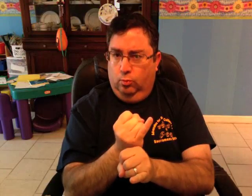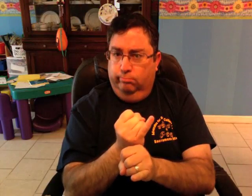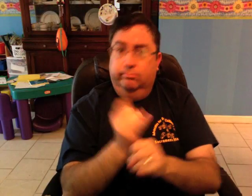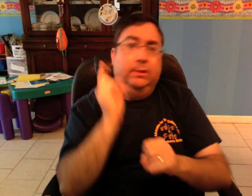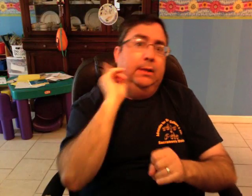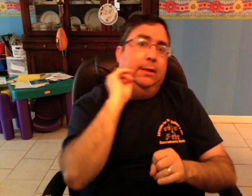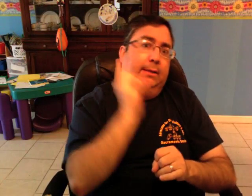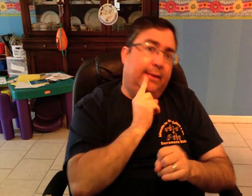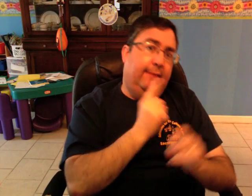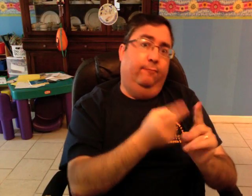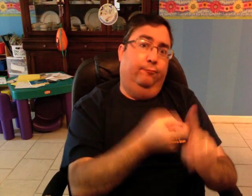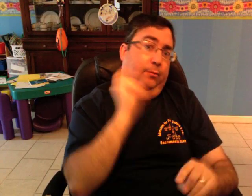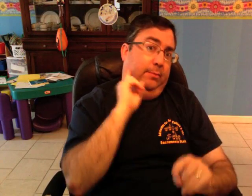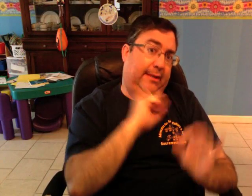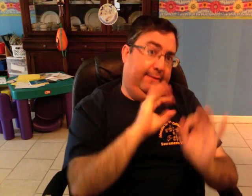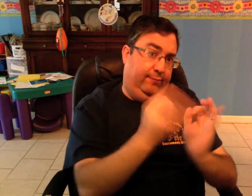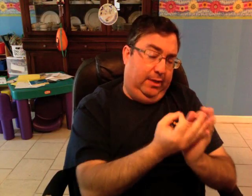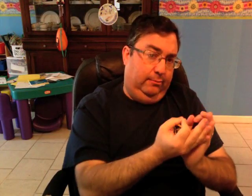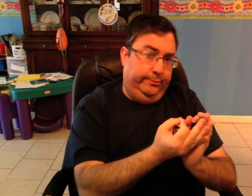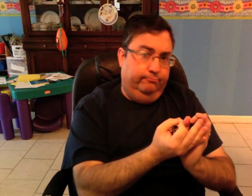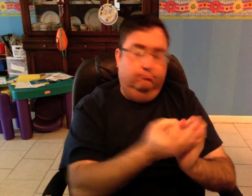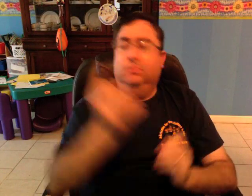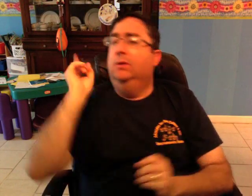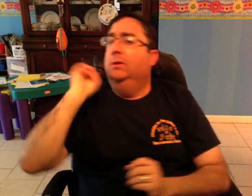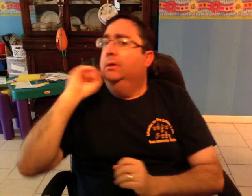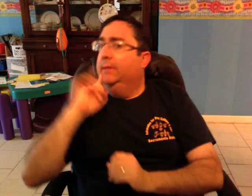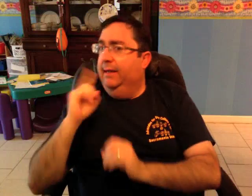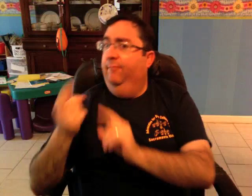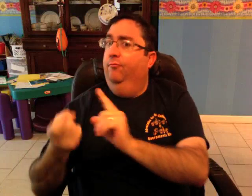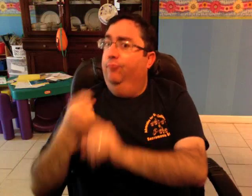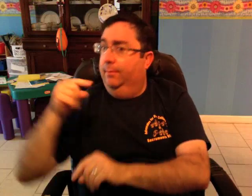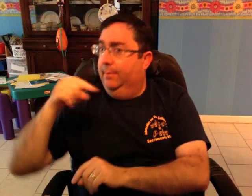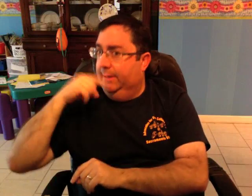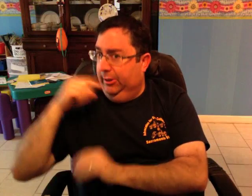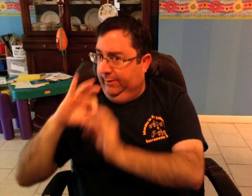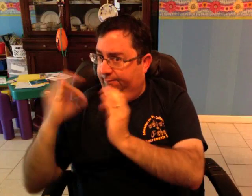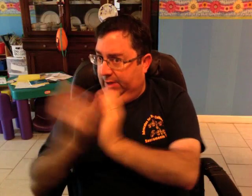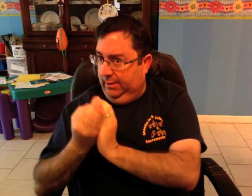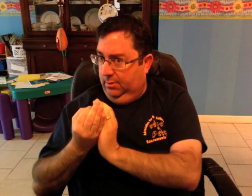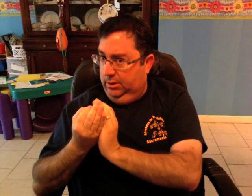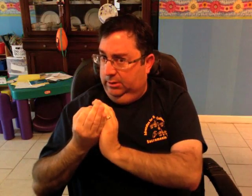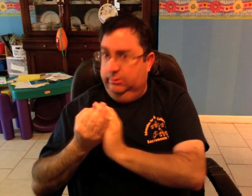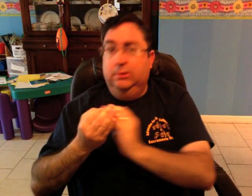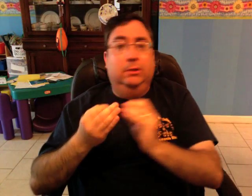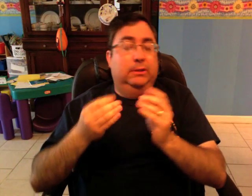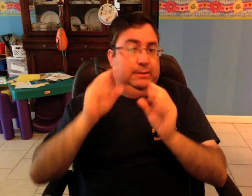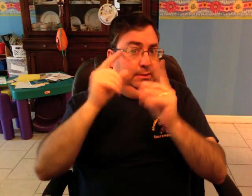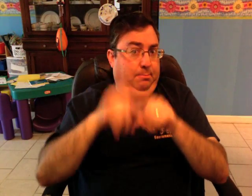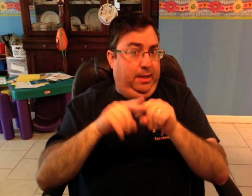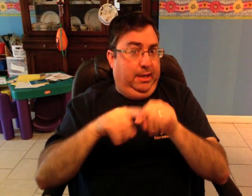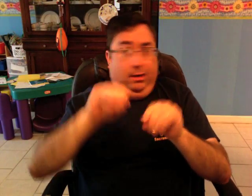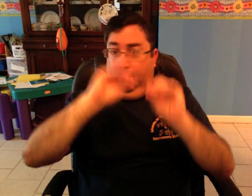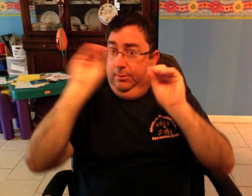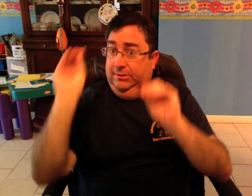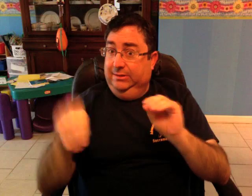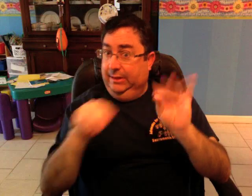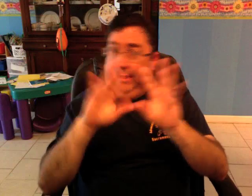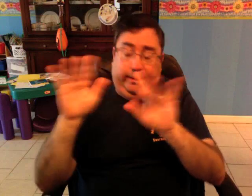It includes Deaf of Deaf and Deaf of Hearing, and depending on